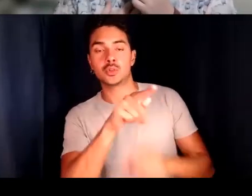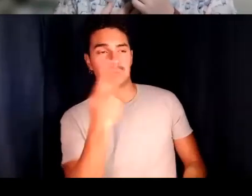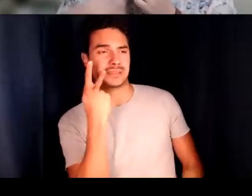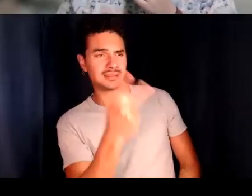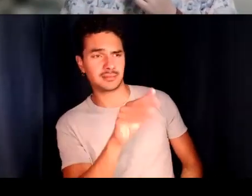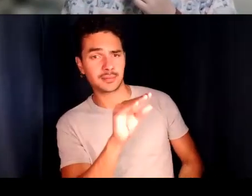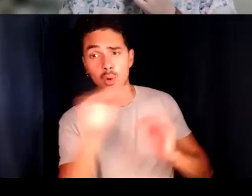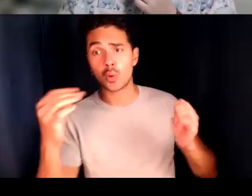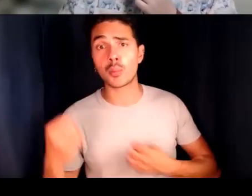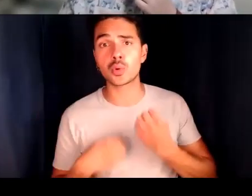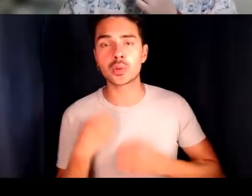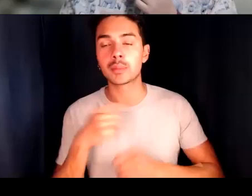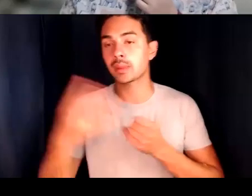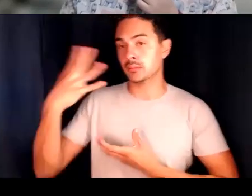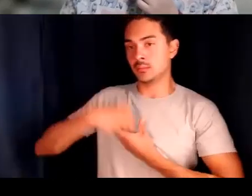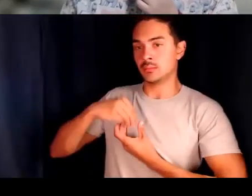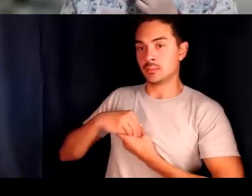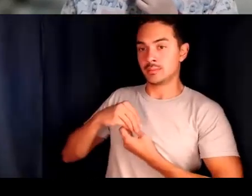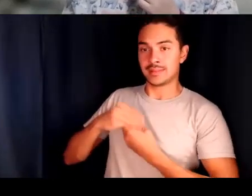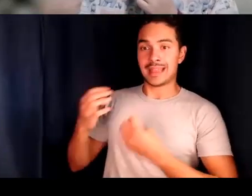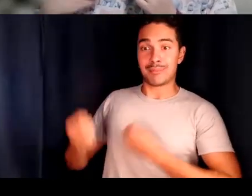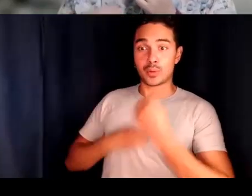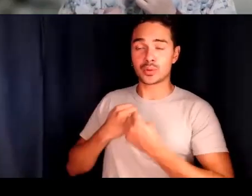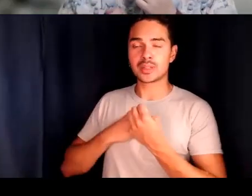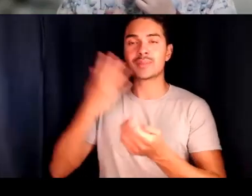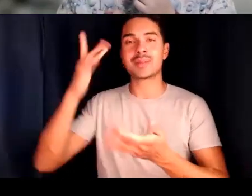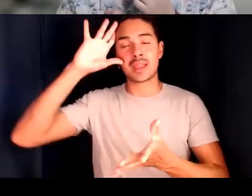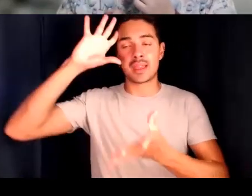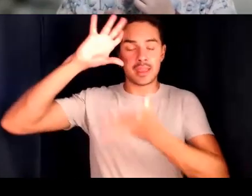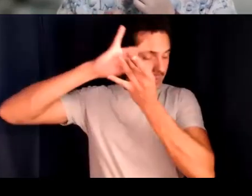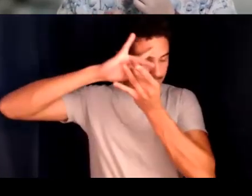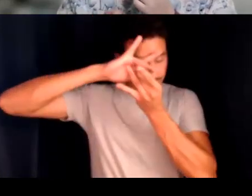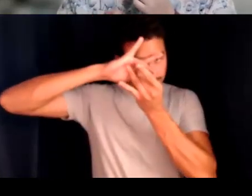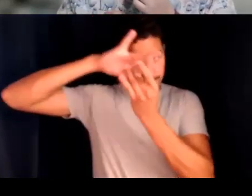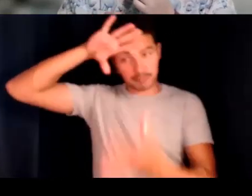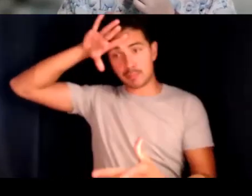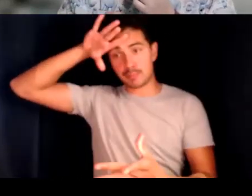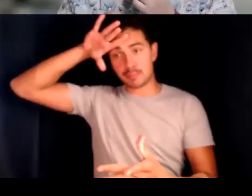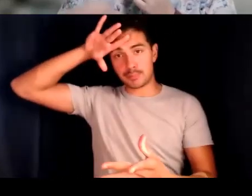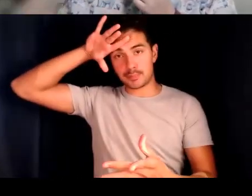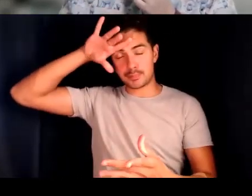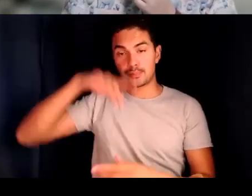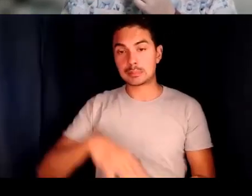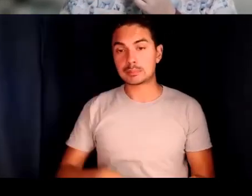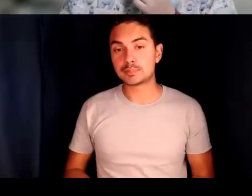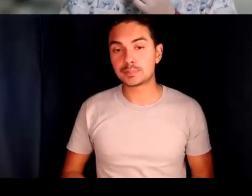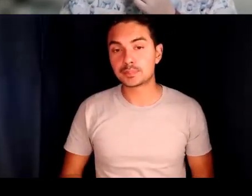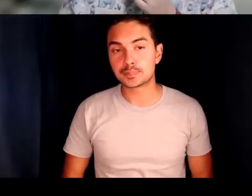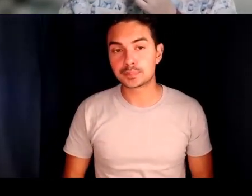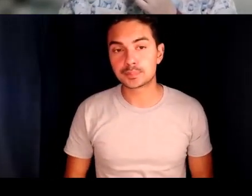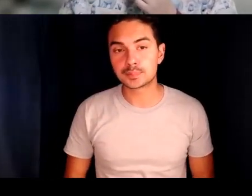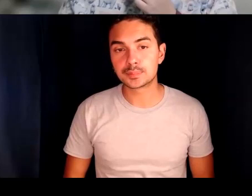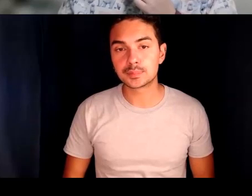are disconnected from that emotion, have a sense of numbness. Feelings might seem out of place.